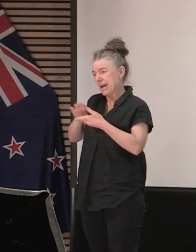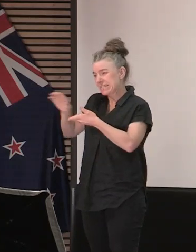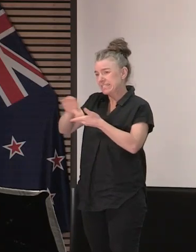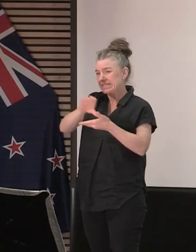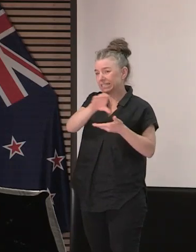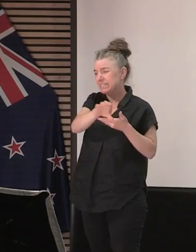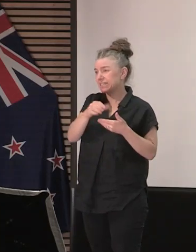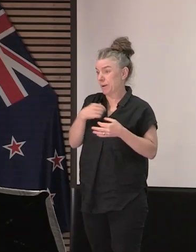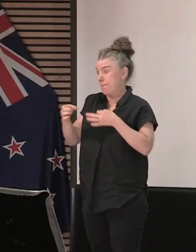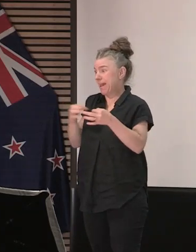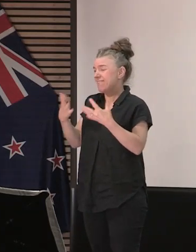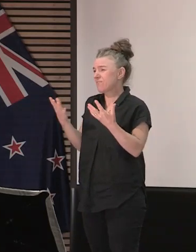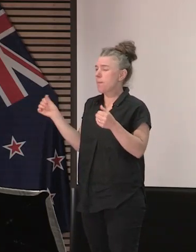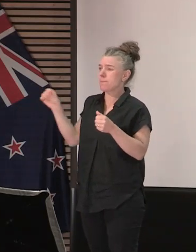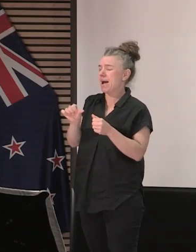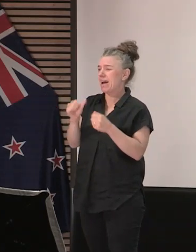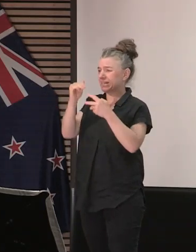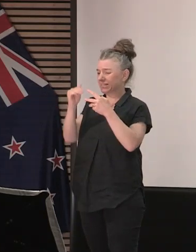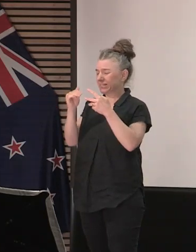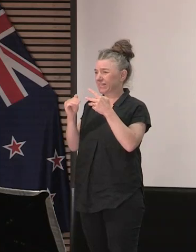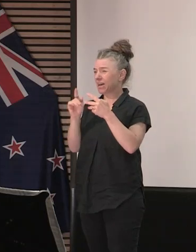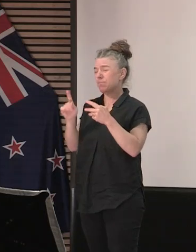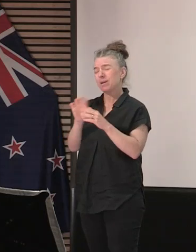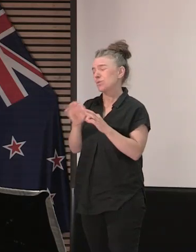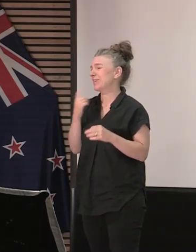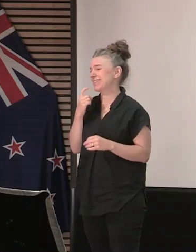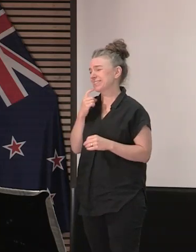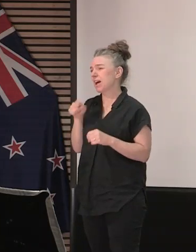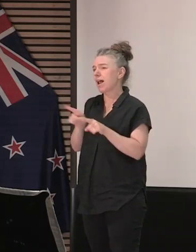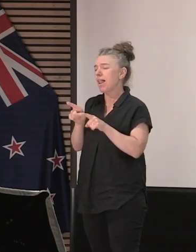But as I've said, this is going to be amarathon.